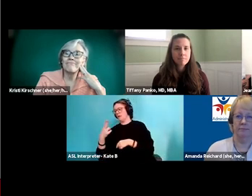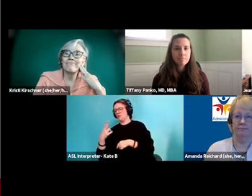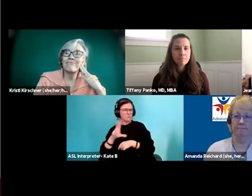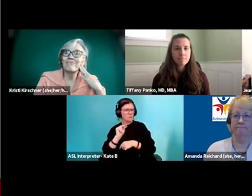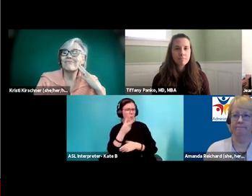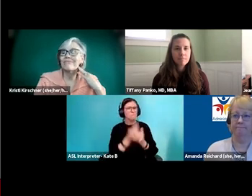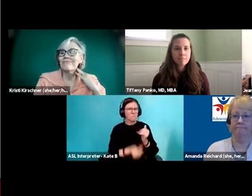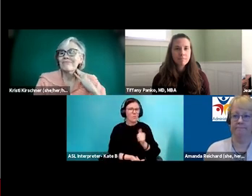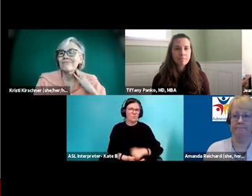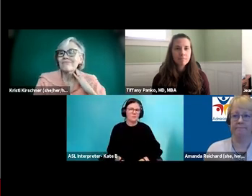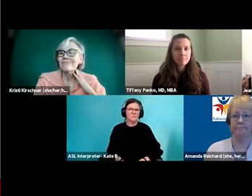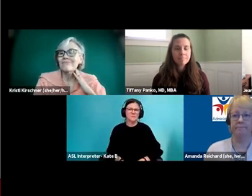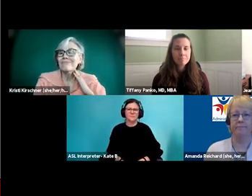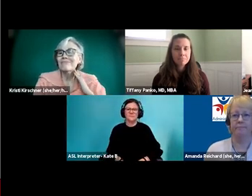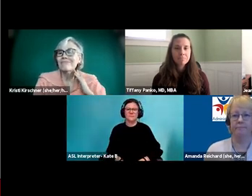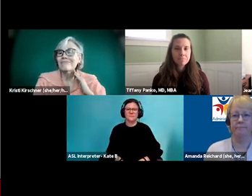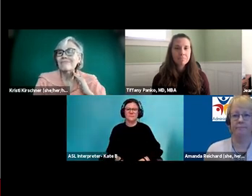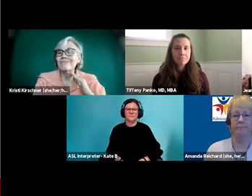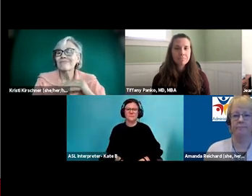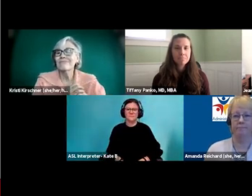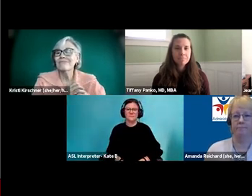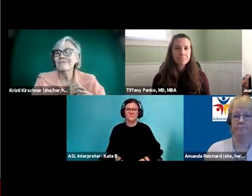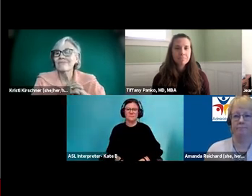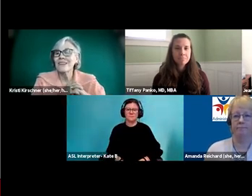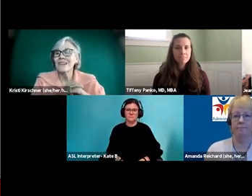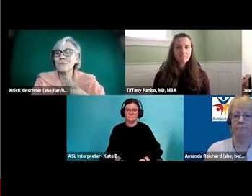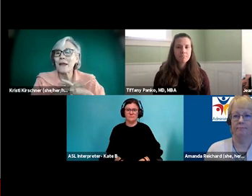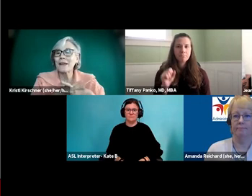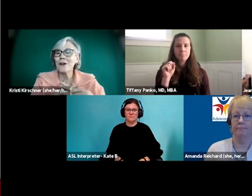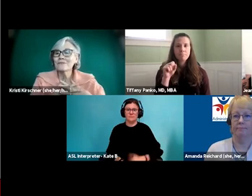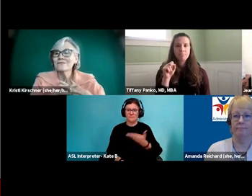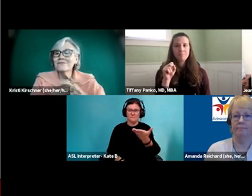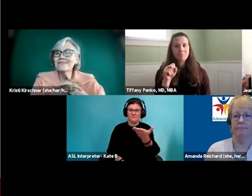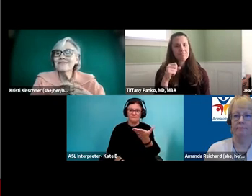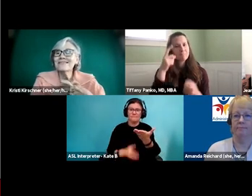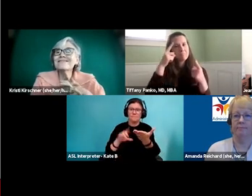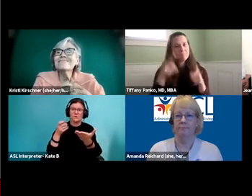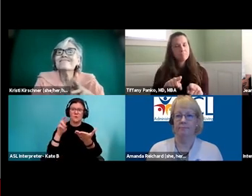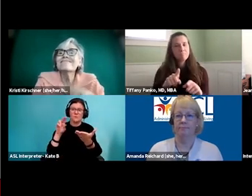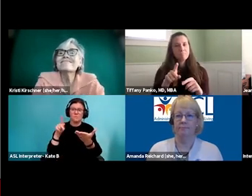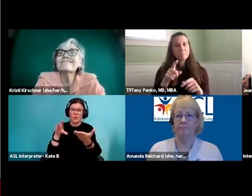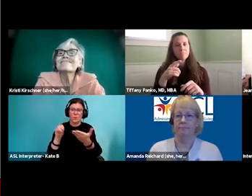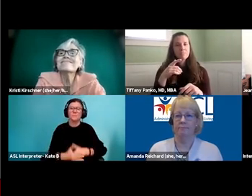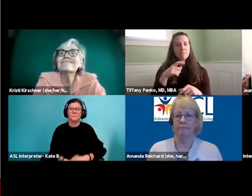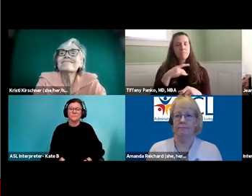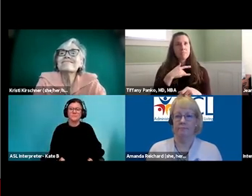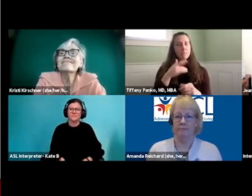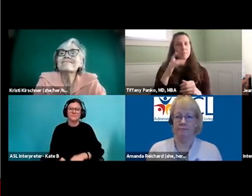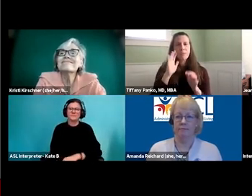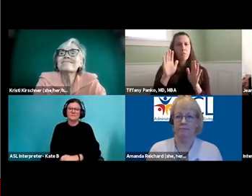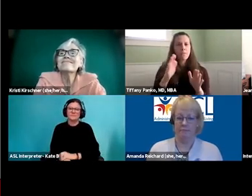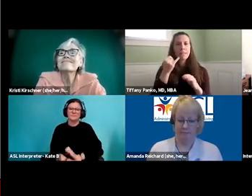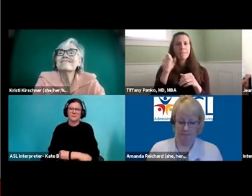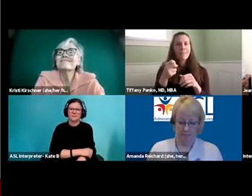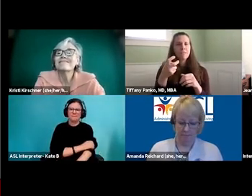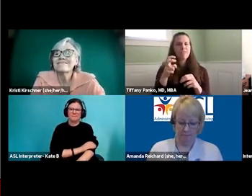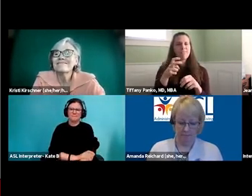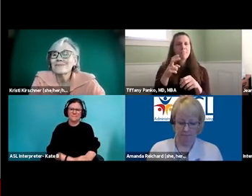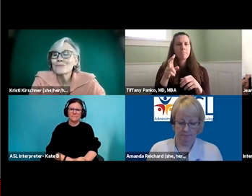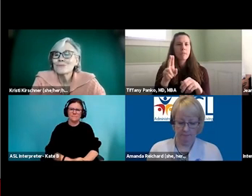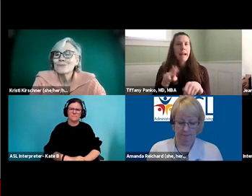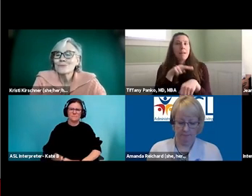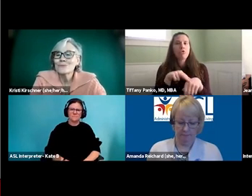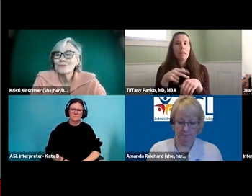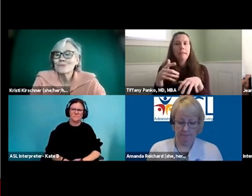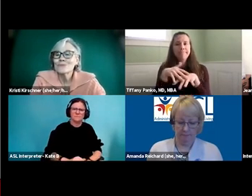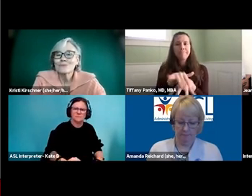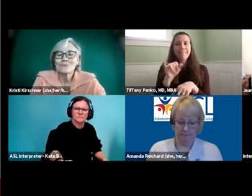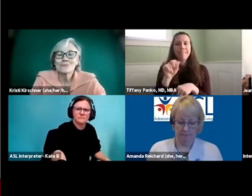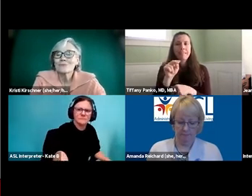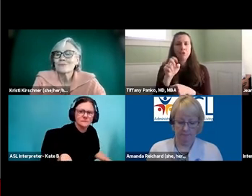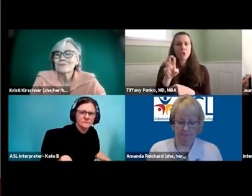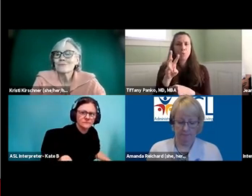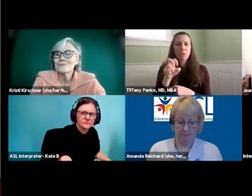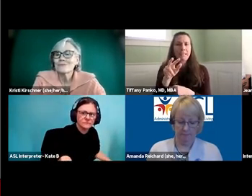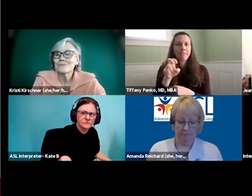[DR. TIFFANY PANKO:] I absolutely agree, I think it would be wonderful if that could